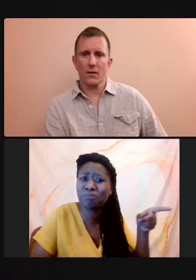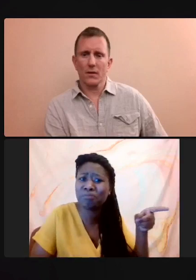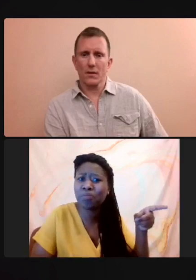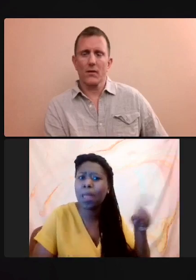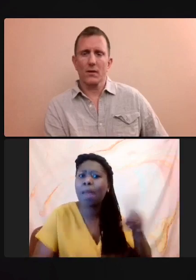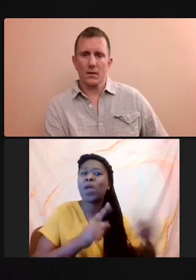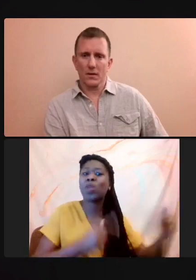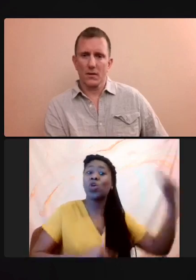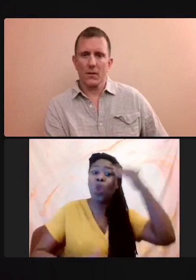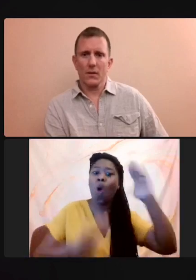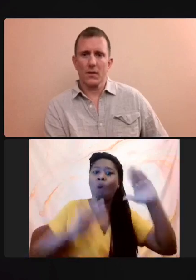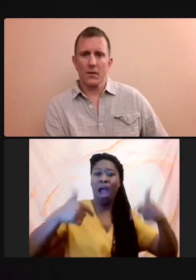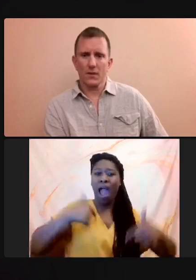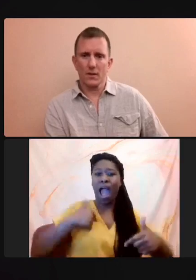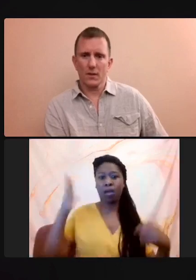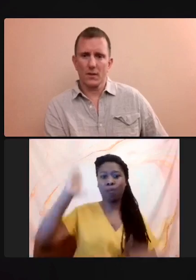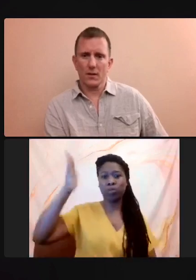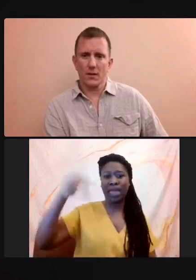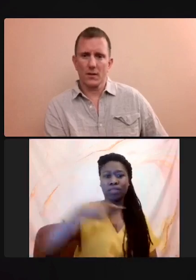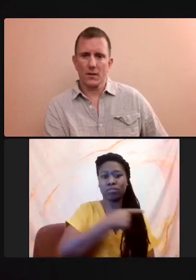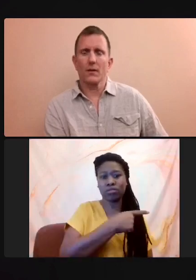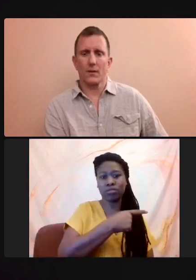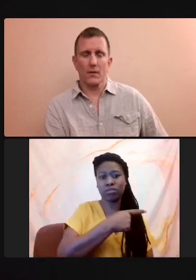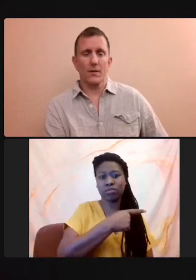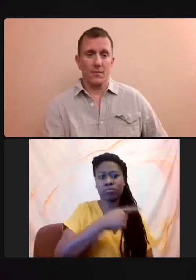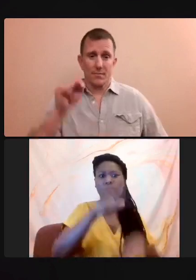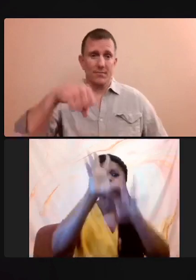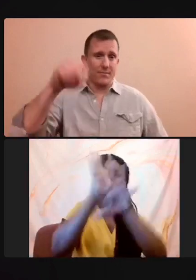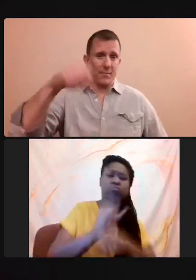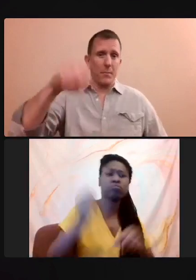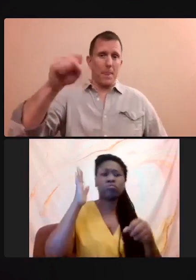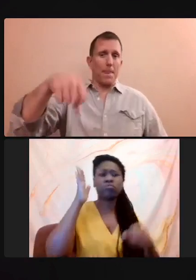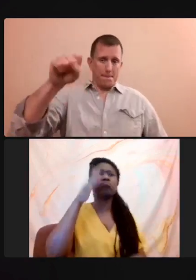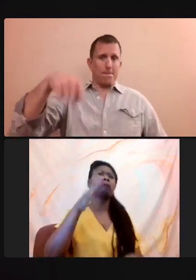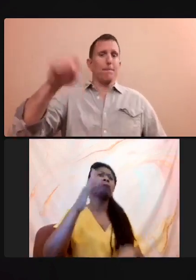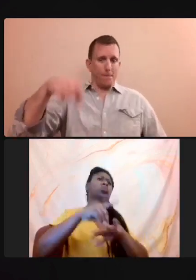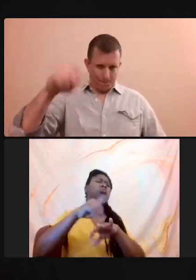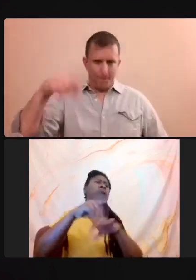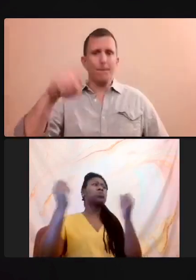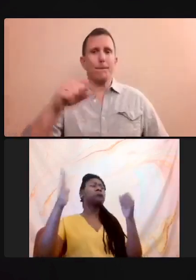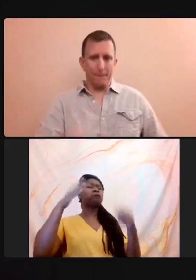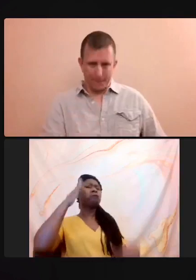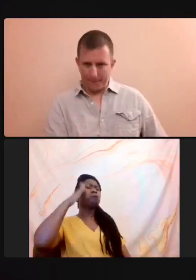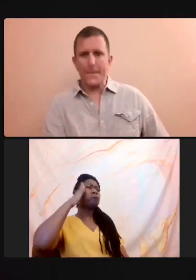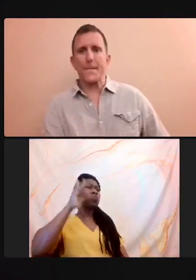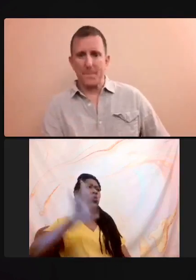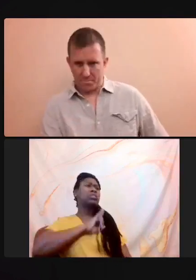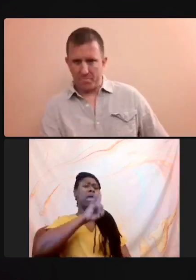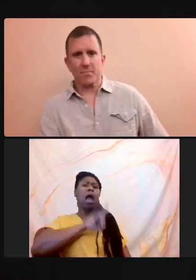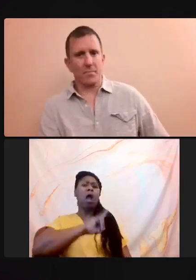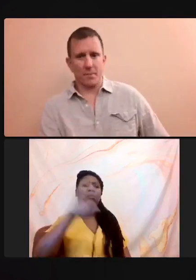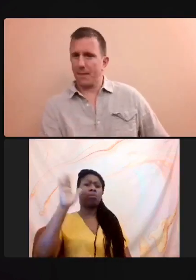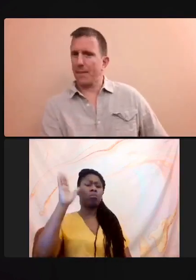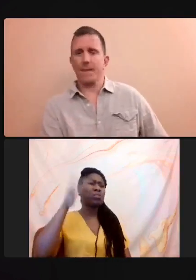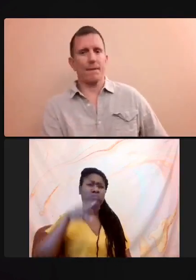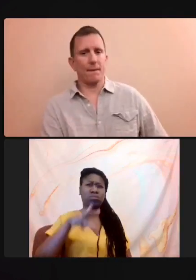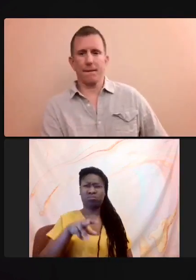of being in that mental space and being in the zone. If I'm comfortable with an interpreter after a while and we develop that trust, then I can.